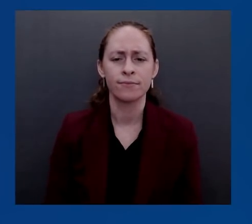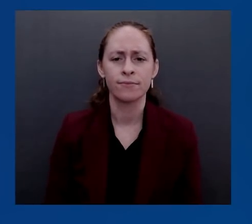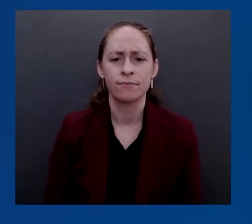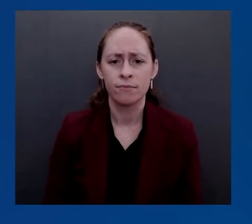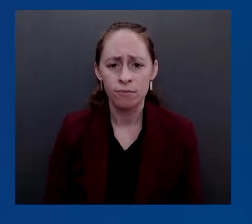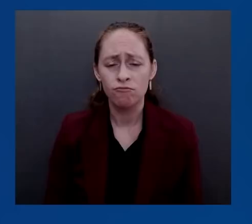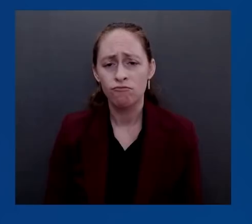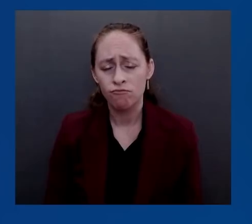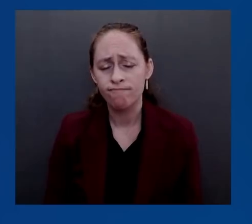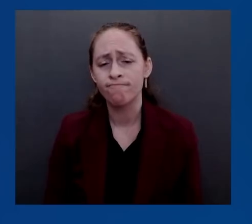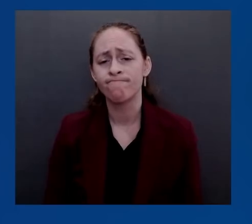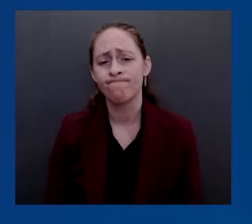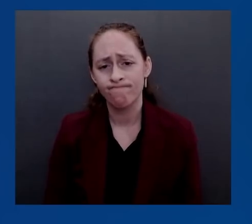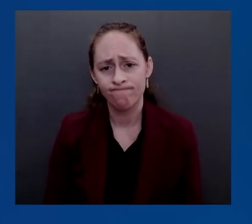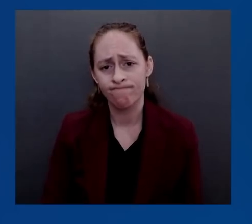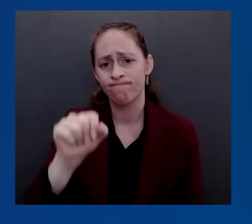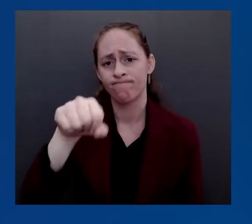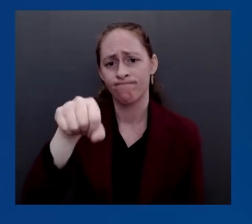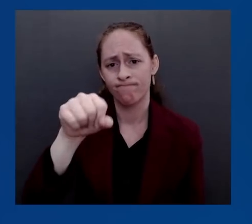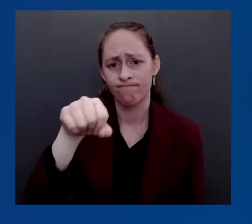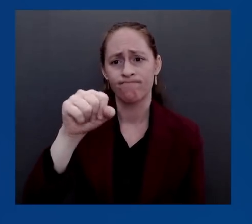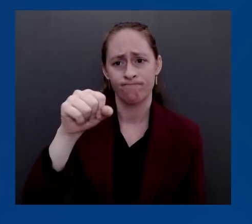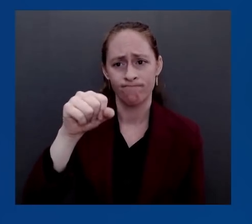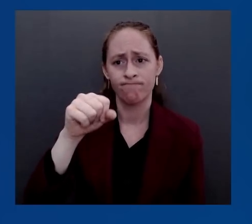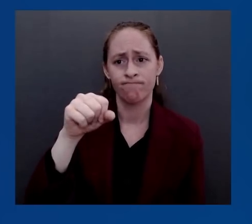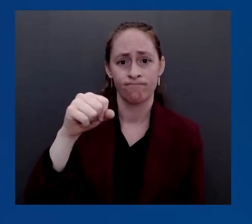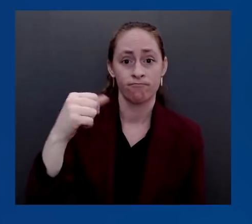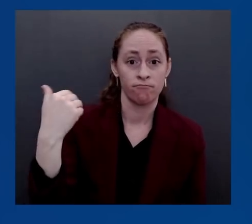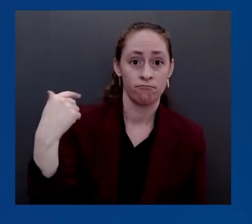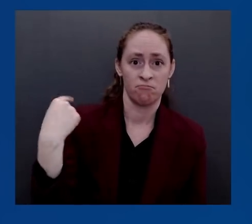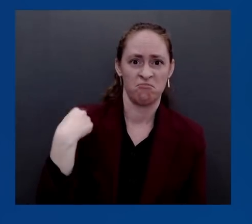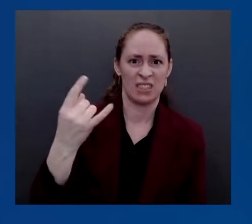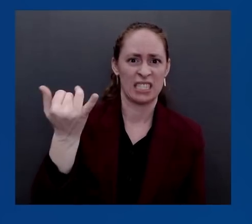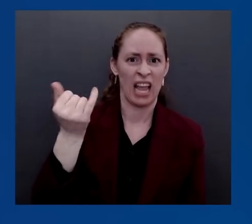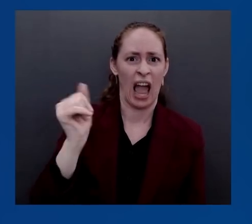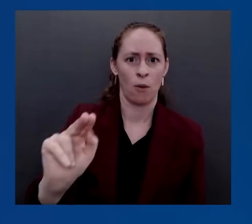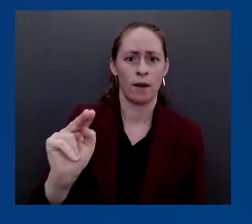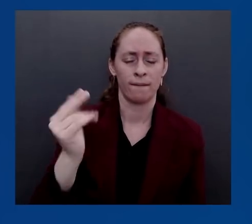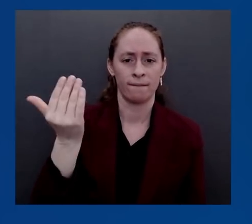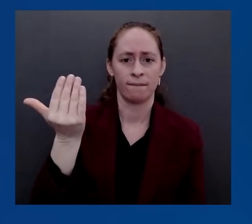the administration required private insurers to cover the full cost of over-the-counter tests.